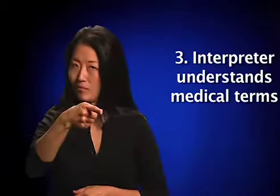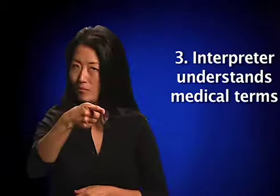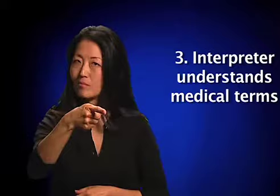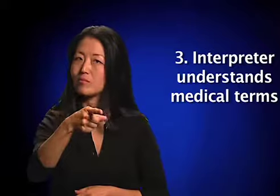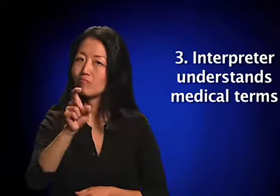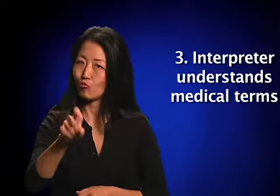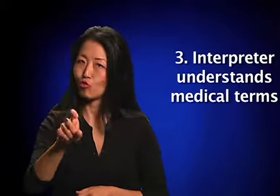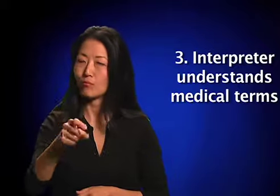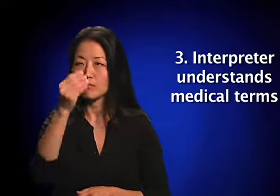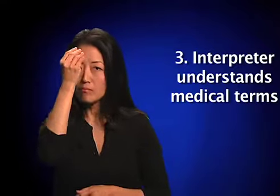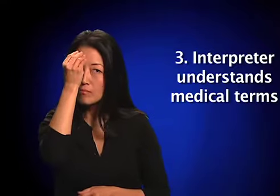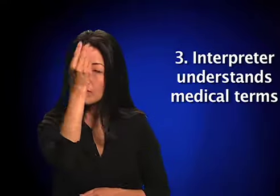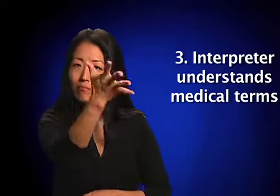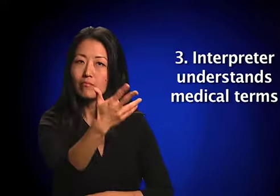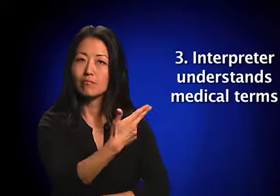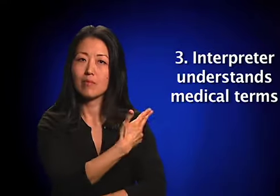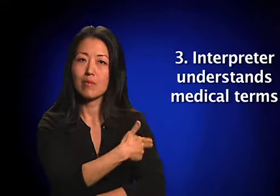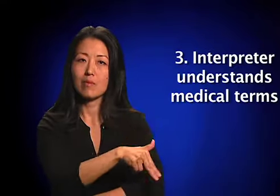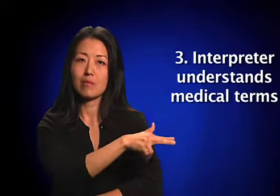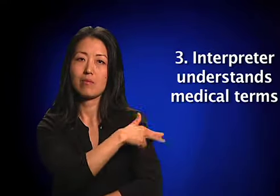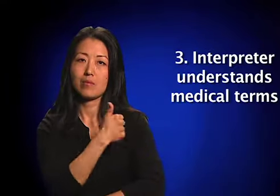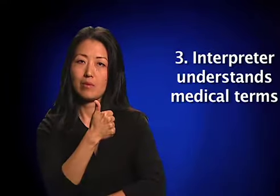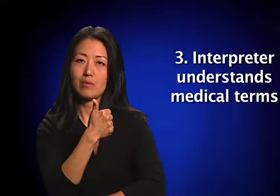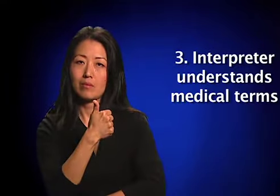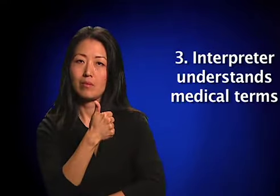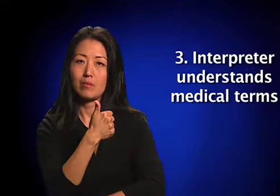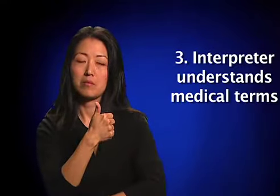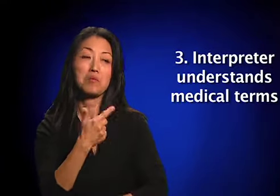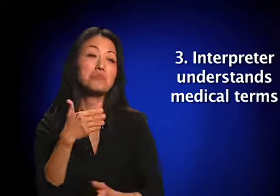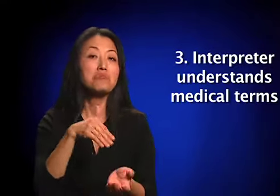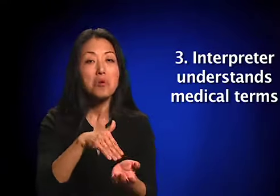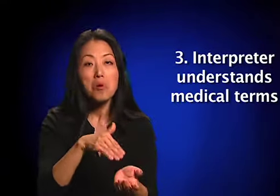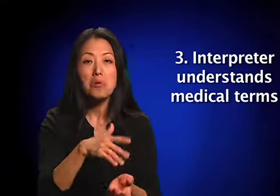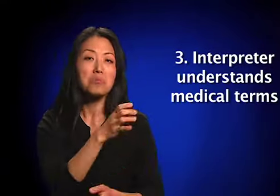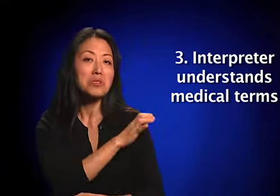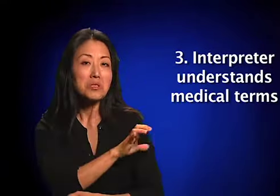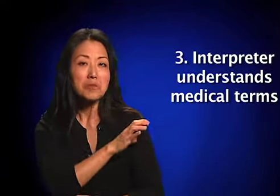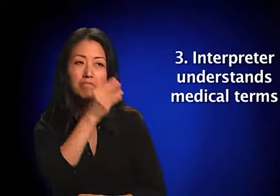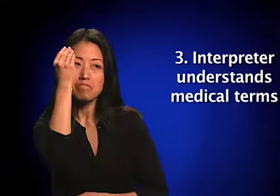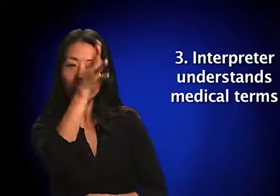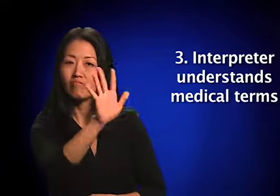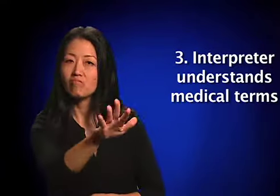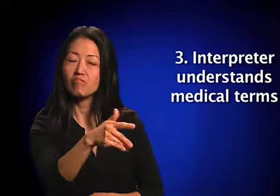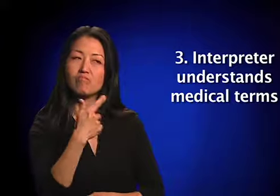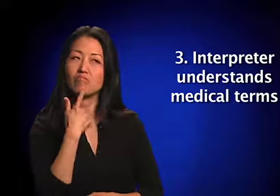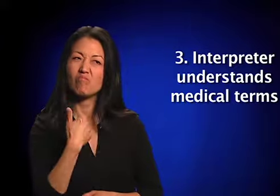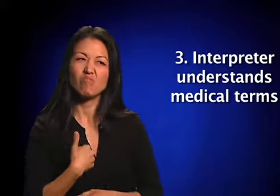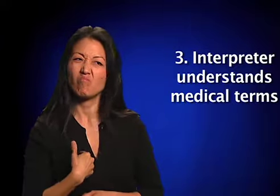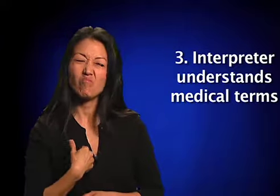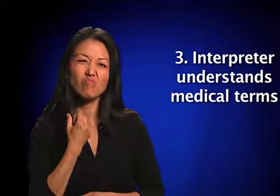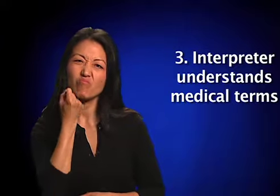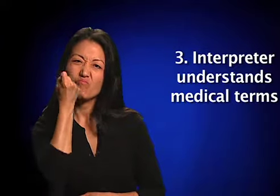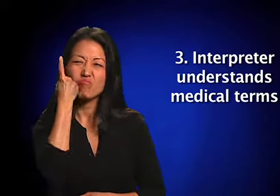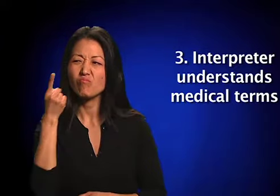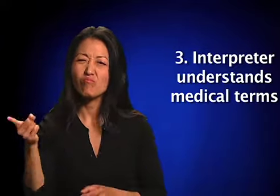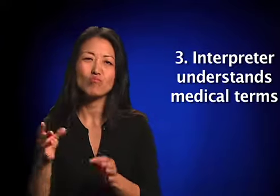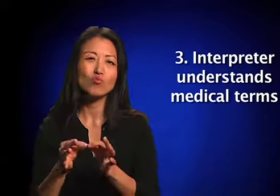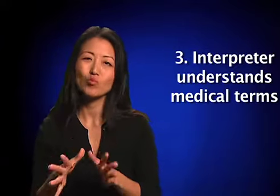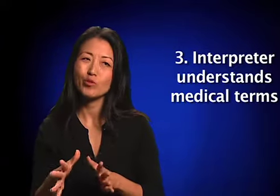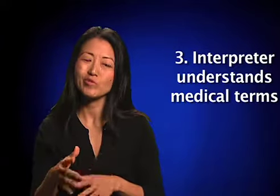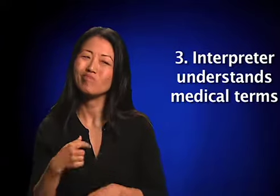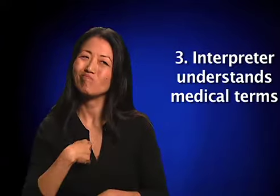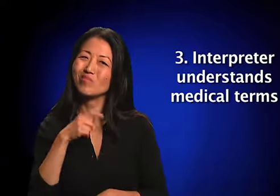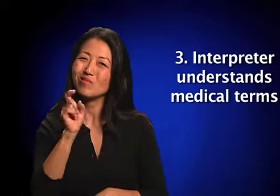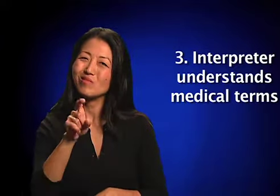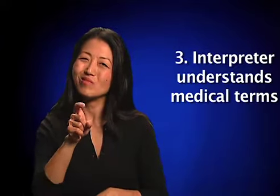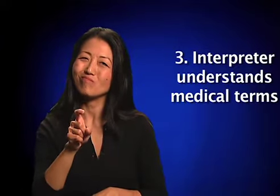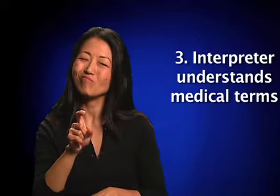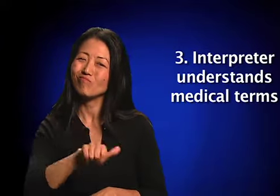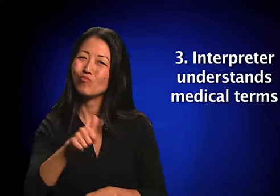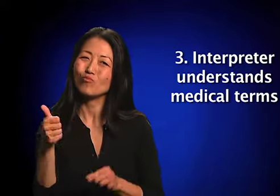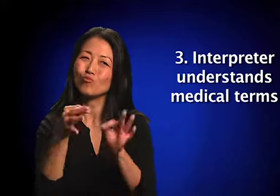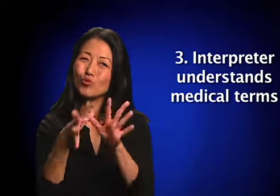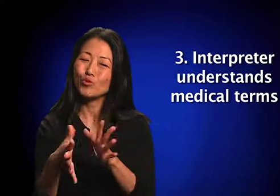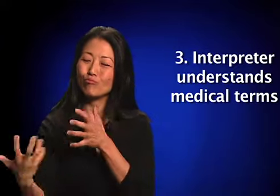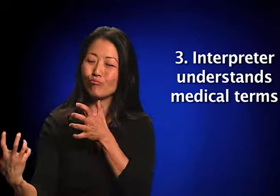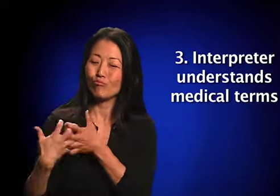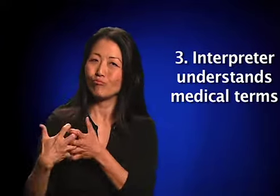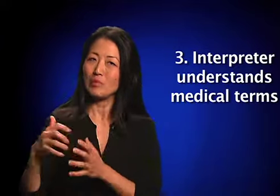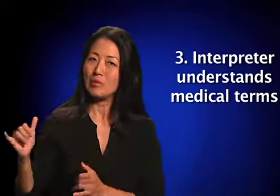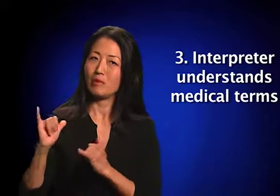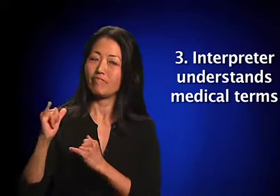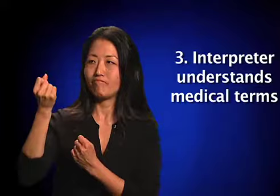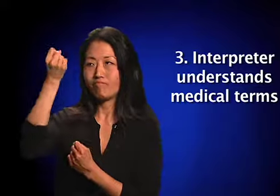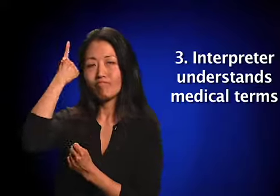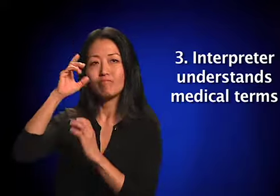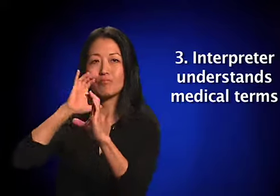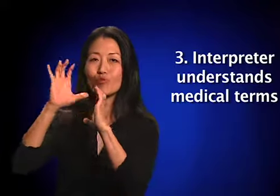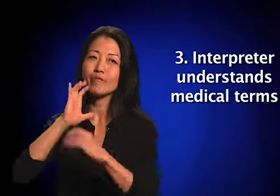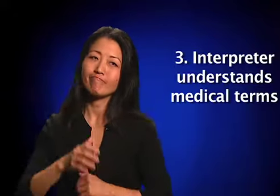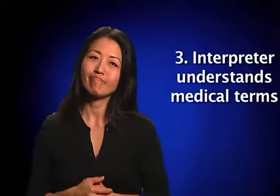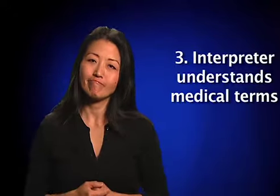and you request another interpreter.